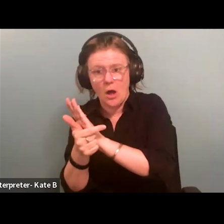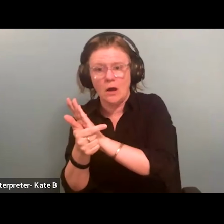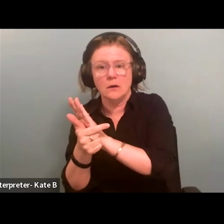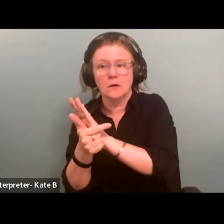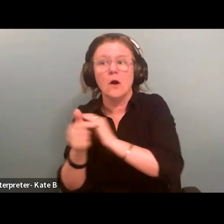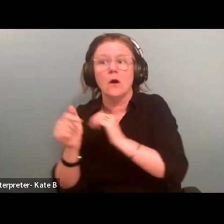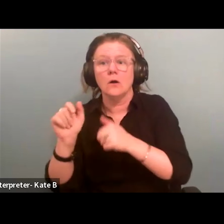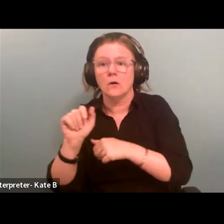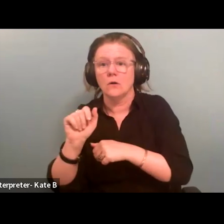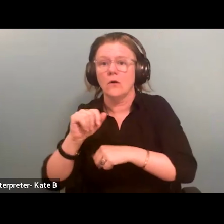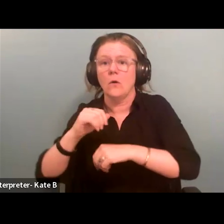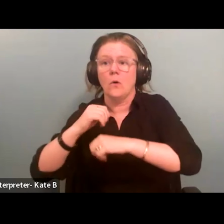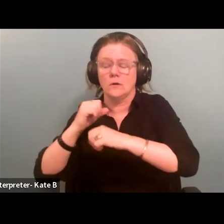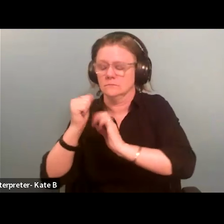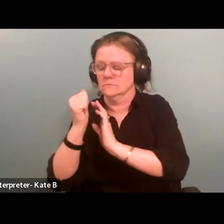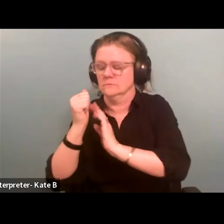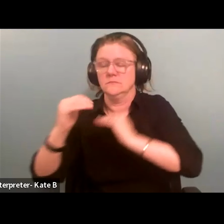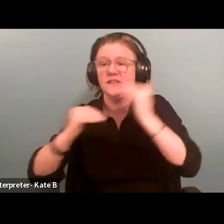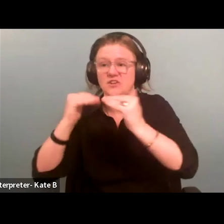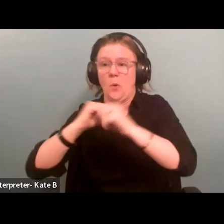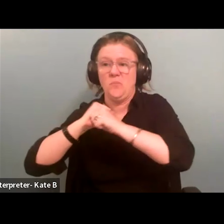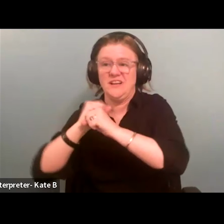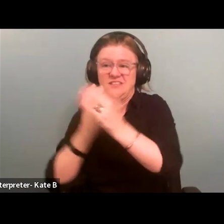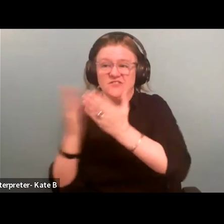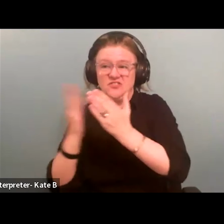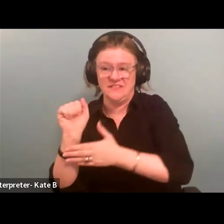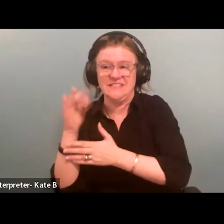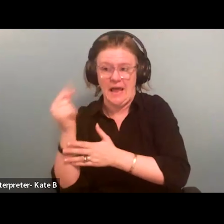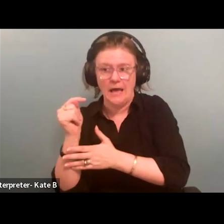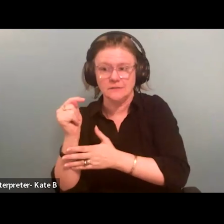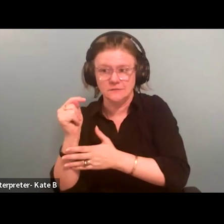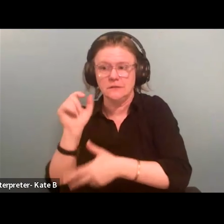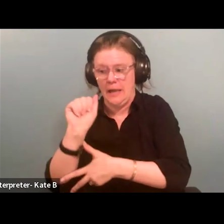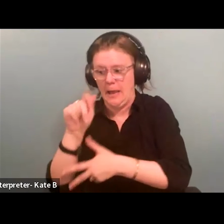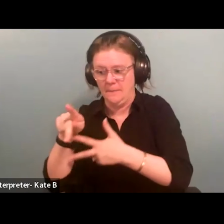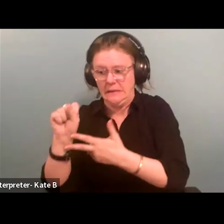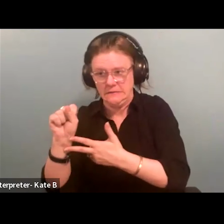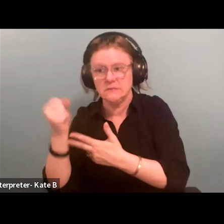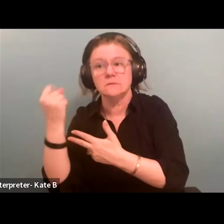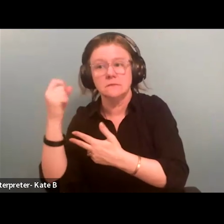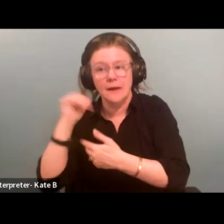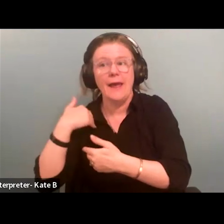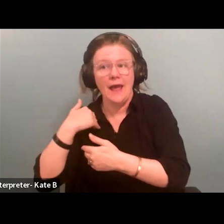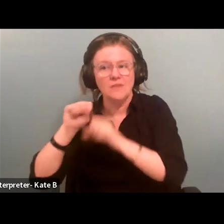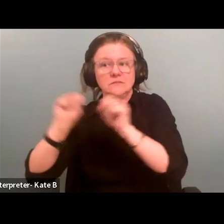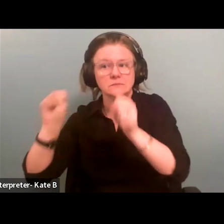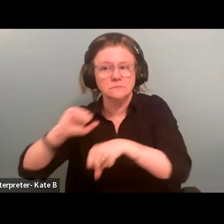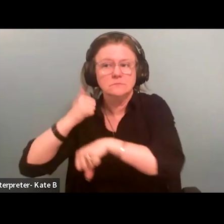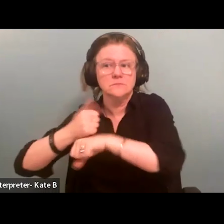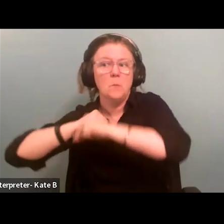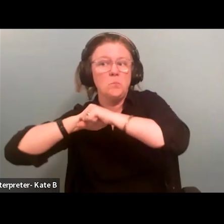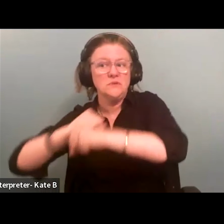Act, we also have a system in place to protect older adults.